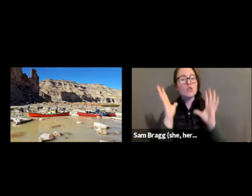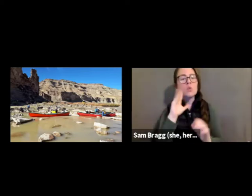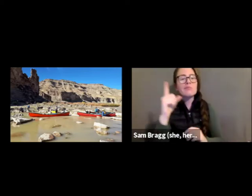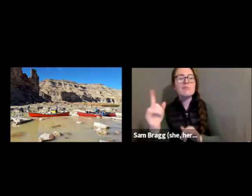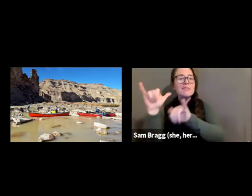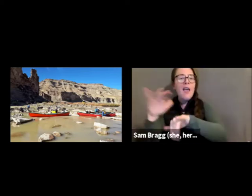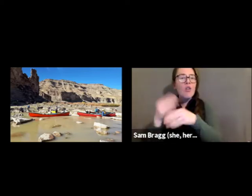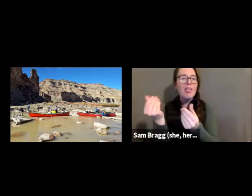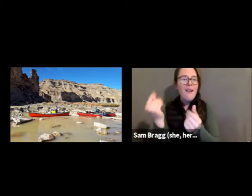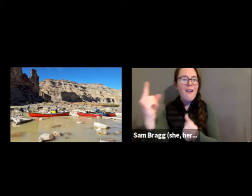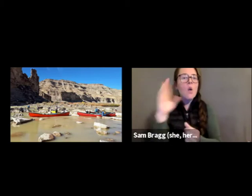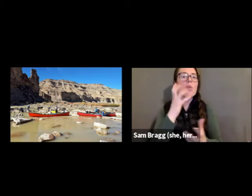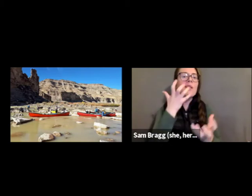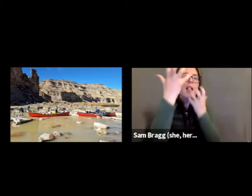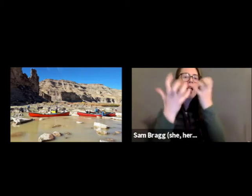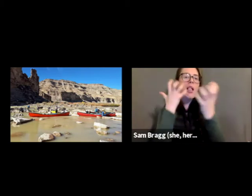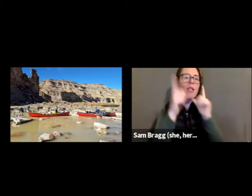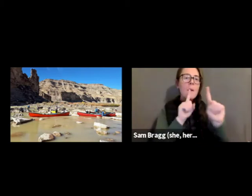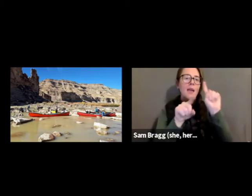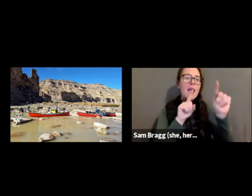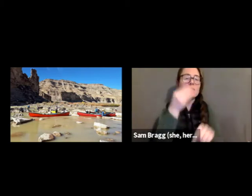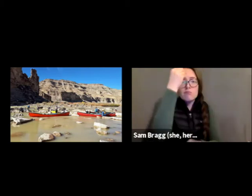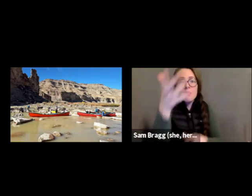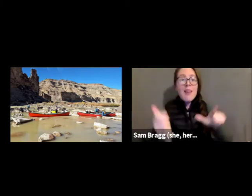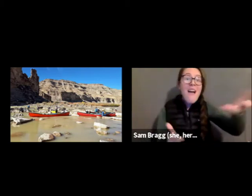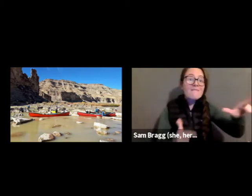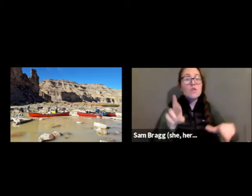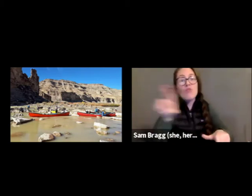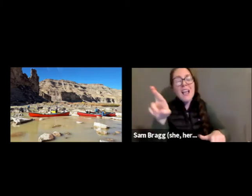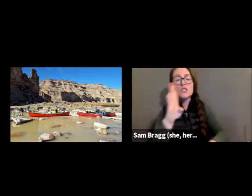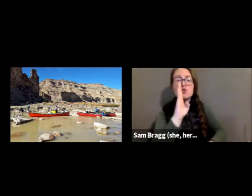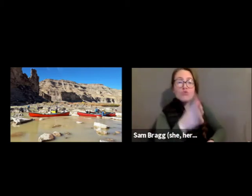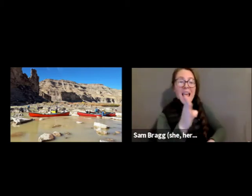one other teacher who was standing on land started yelling commands to her. Hey you need to go left